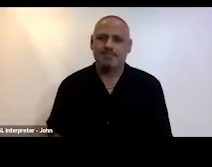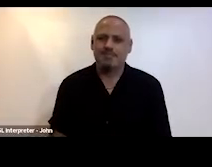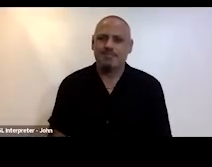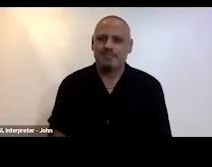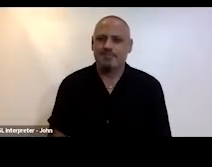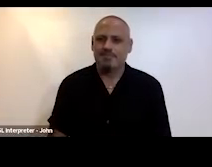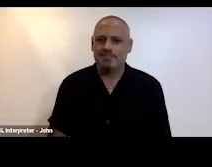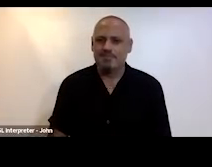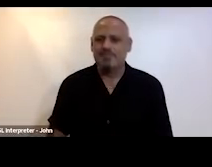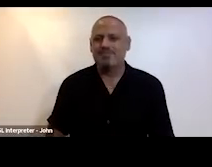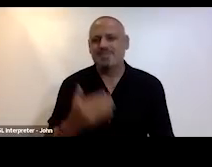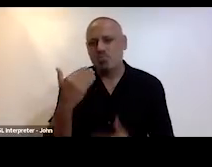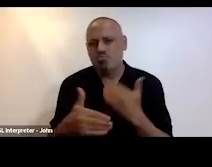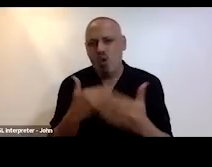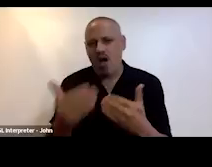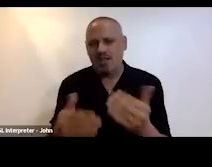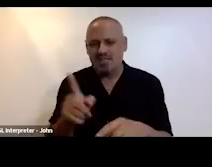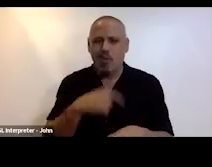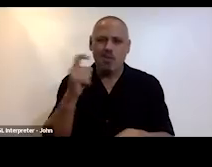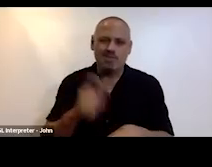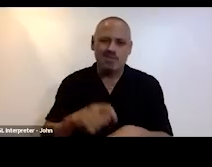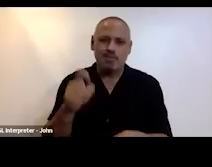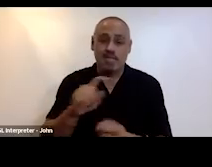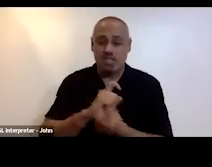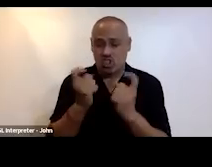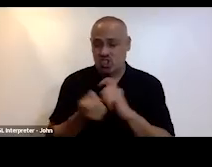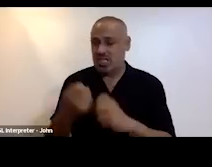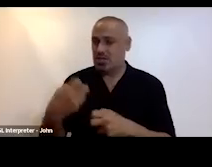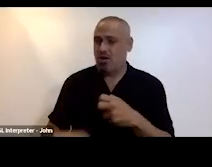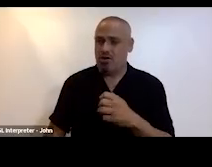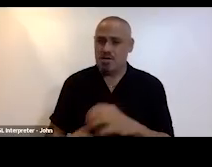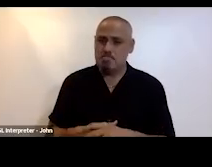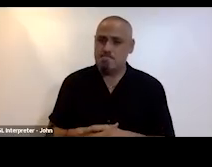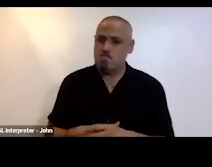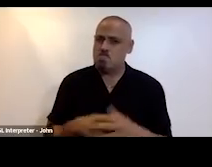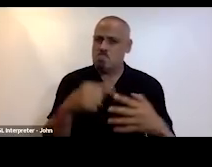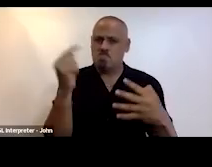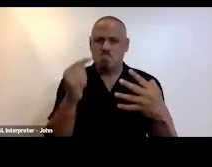There's a process, and it takes a long time, and change is really hard. So I won't go through them in too much detail,